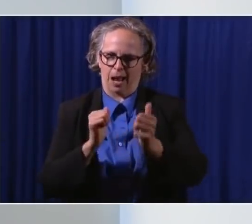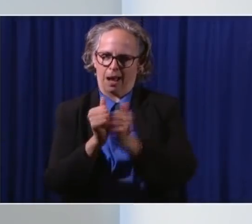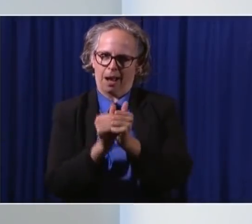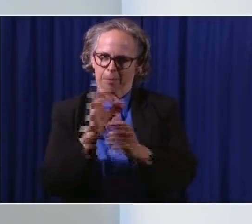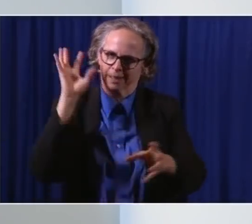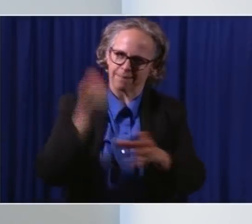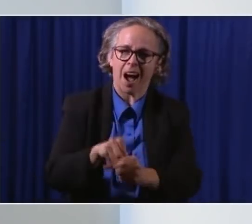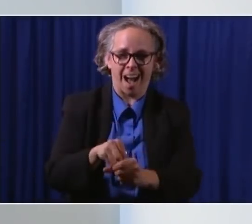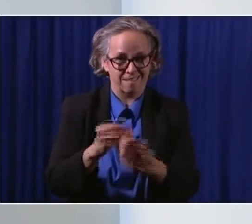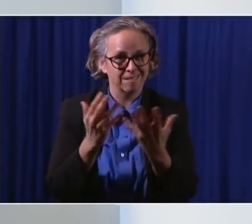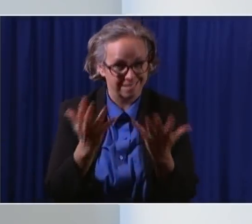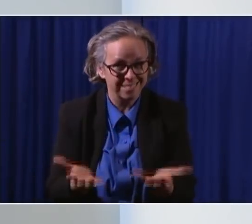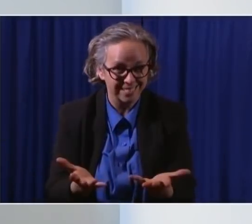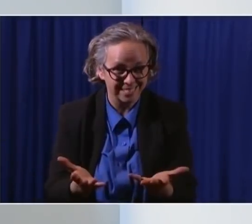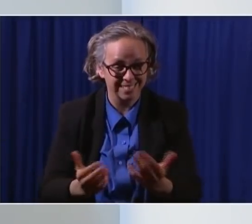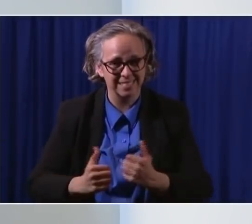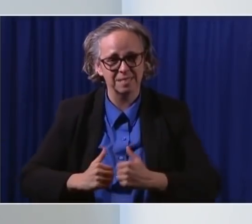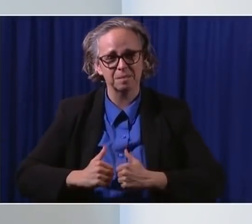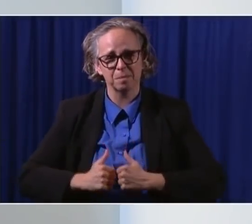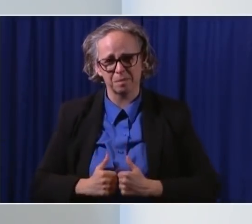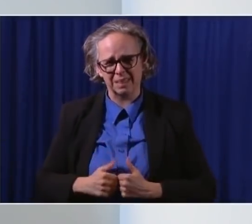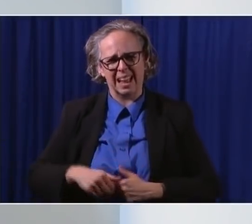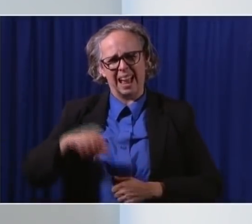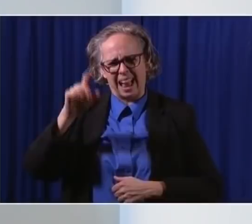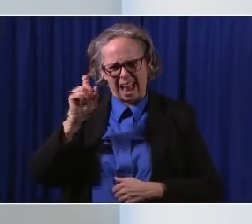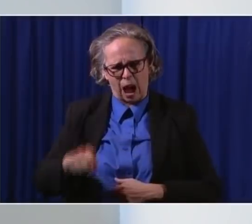INVOLVED AND TOGETHER AND PROTECTING YOUR TEAMMATE AND YOU AND YOU'RE PUTTING YOURSELF